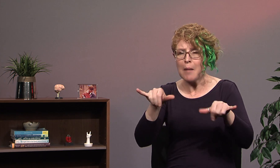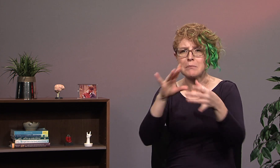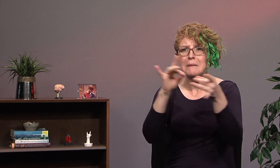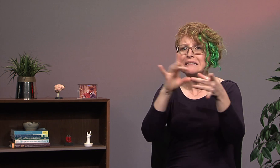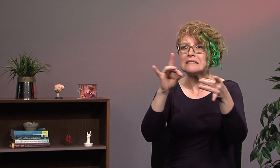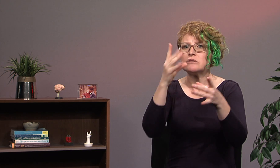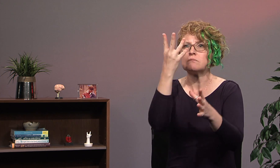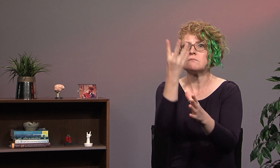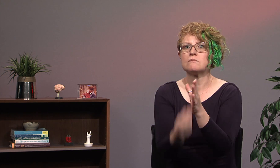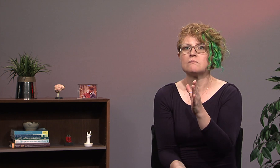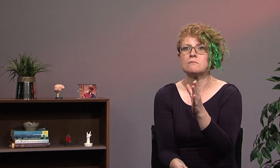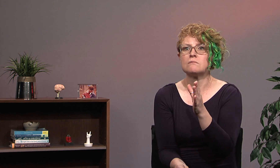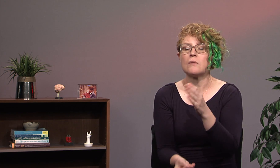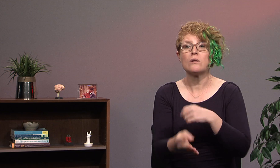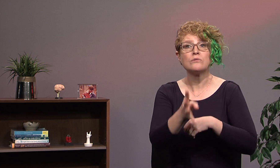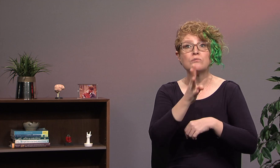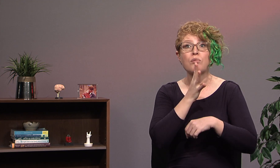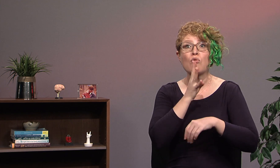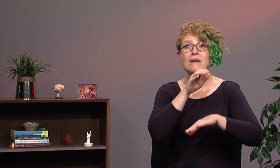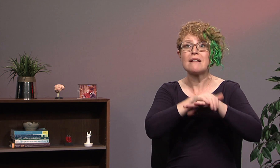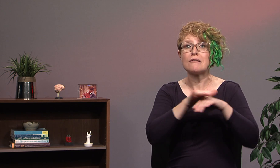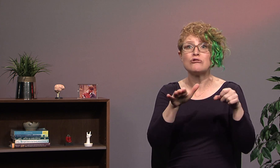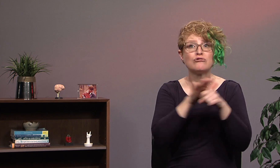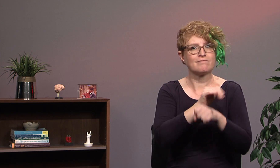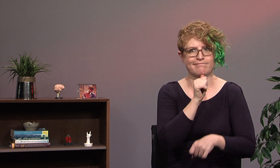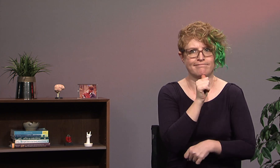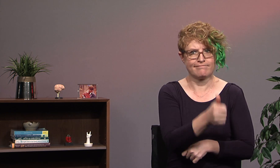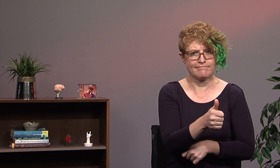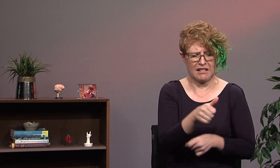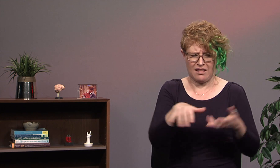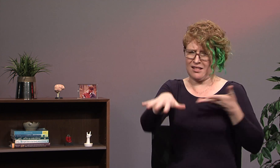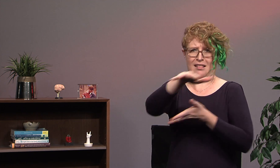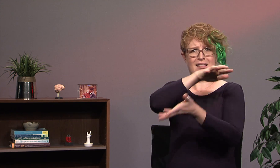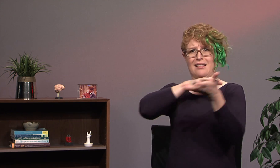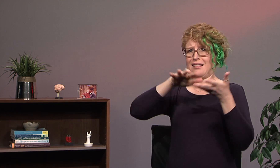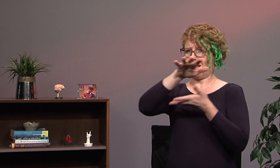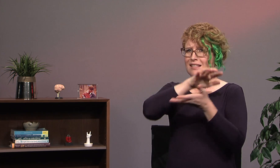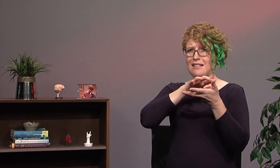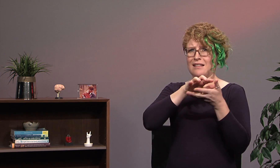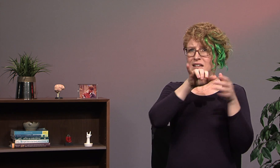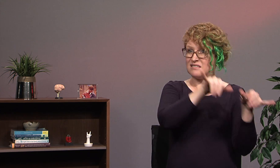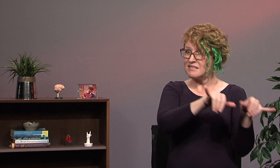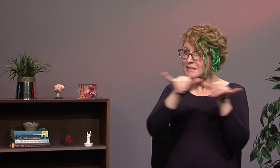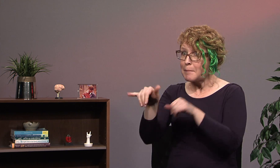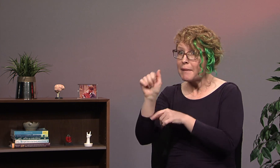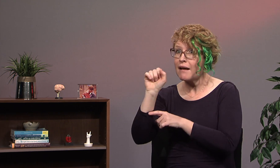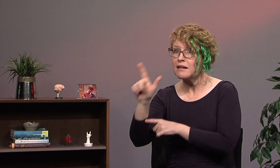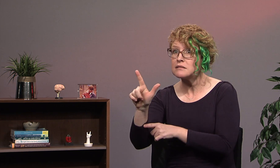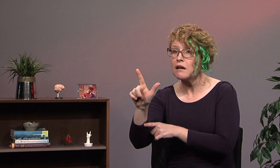This means that children with minimal hearing abilities typically do not receive enough information and often receive confusing information